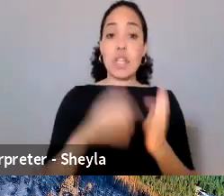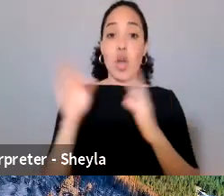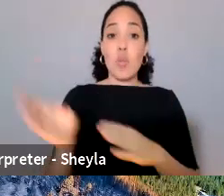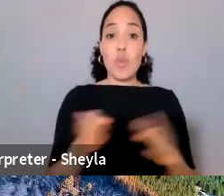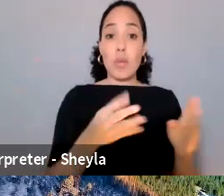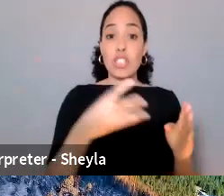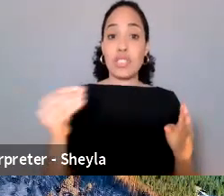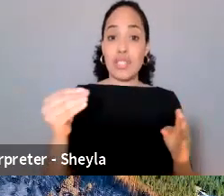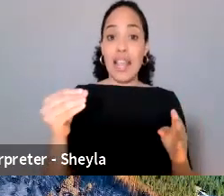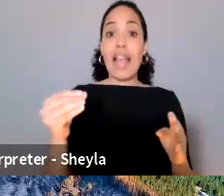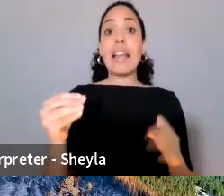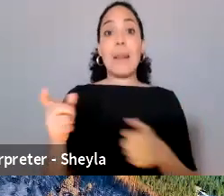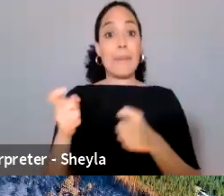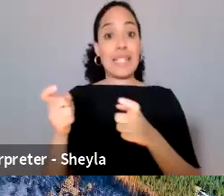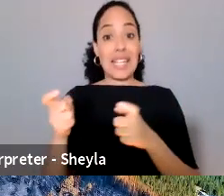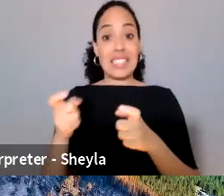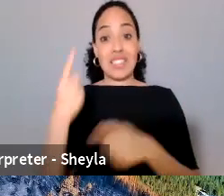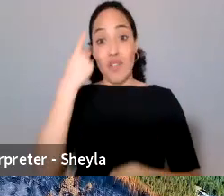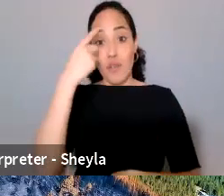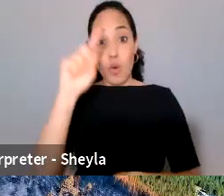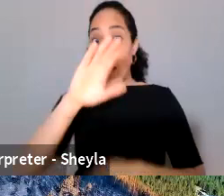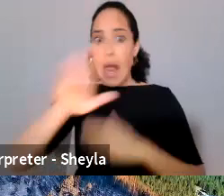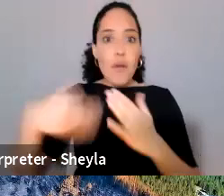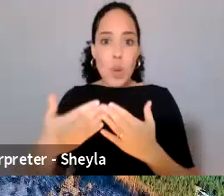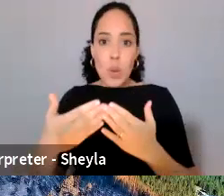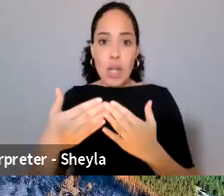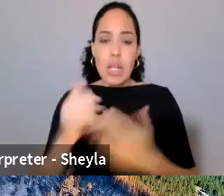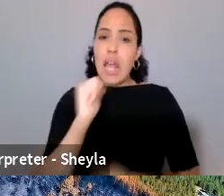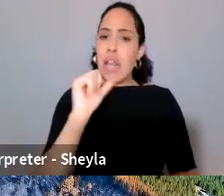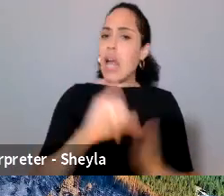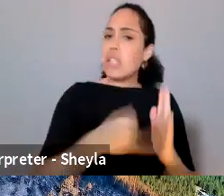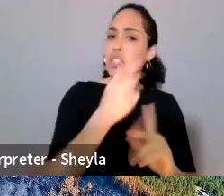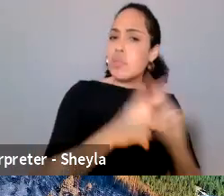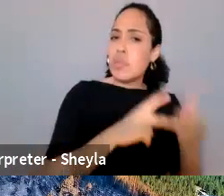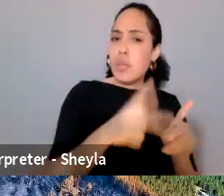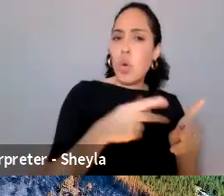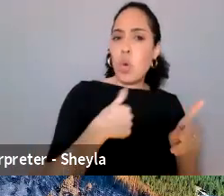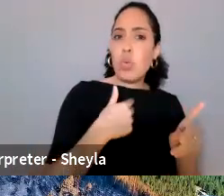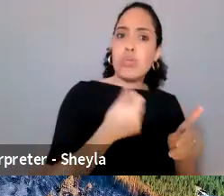are recovering from wildfire but we're going to talk about preparation for future wildfires